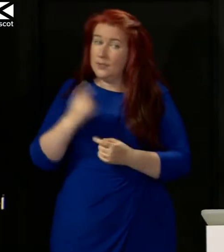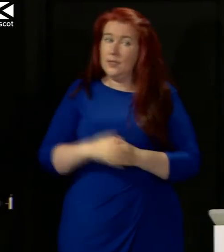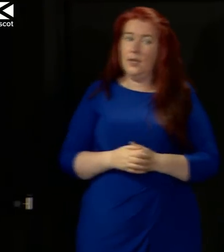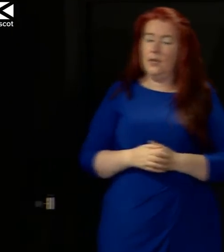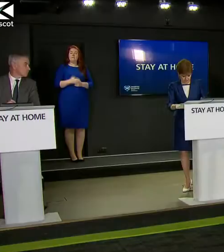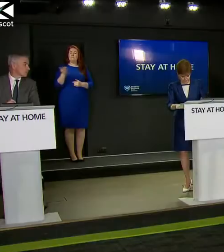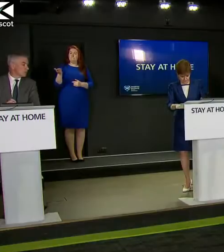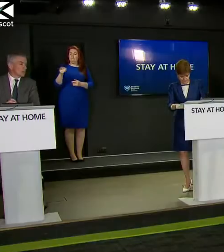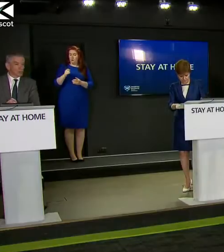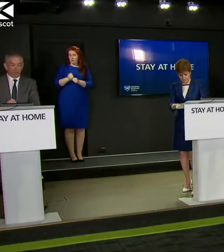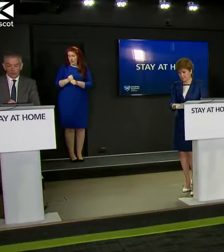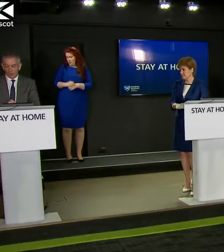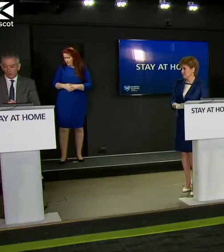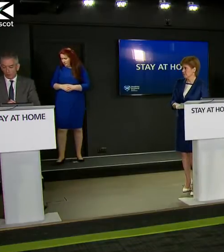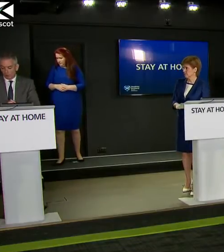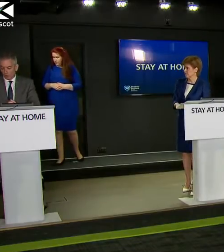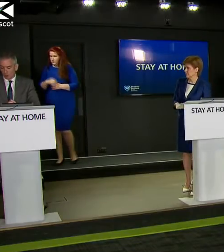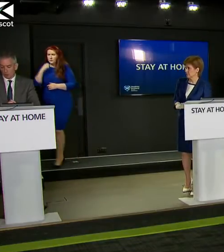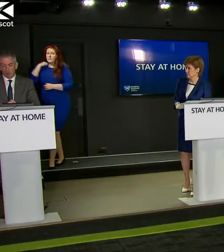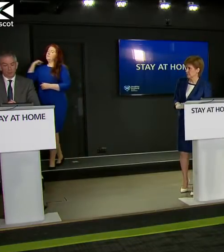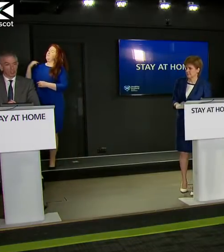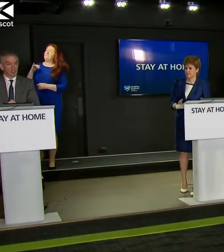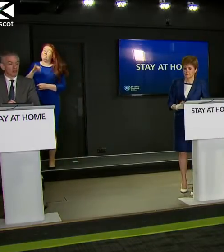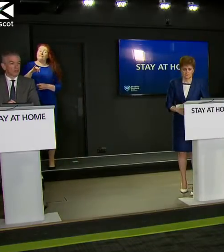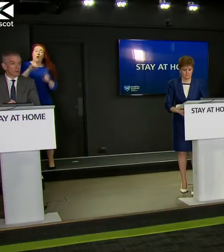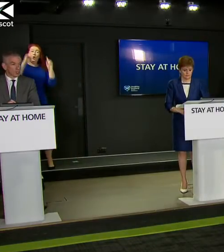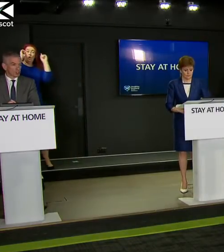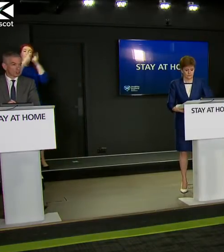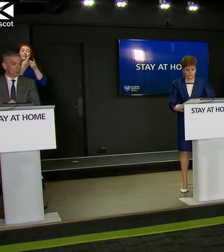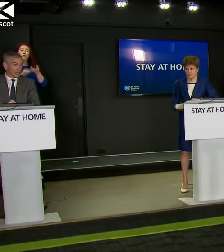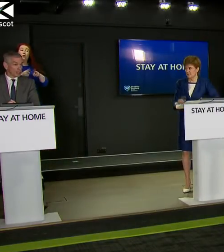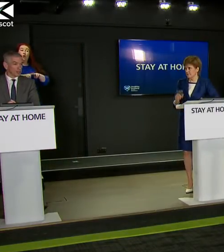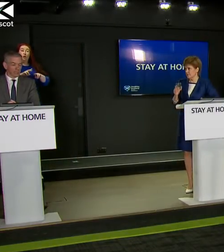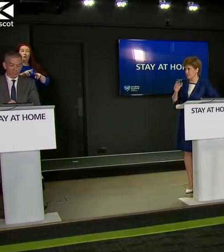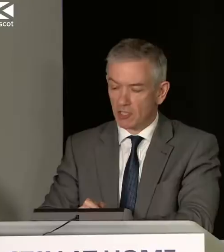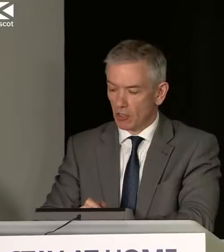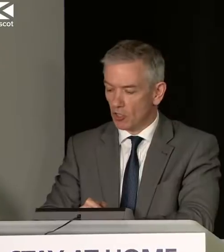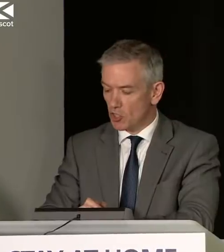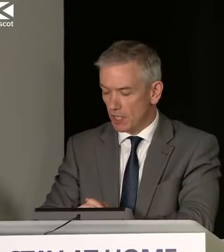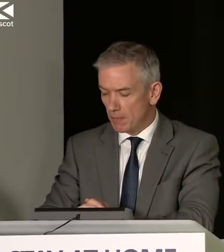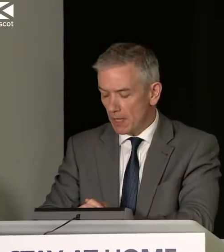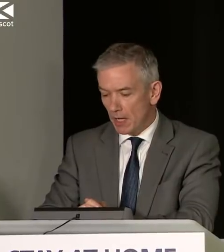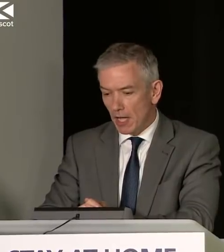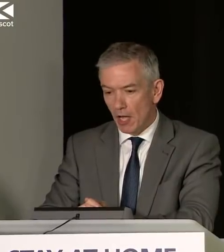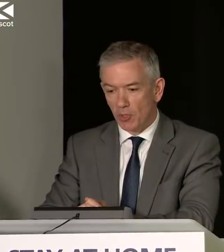The University of Oxford is just publishing information today, I think it is at lunchtime,